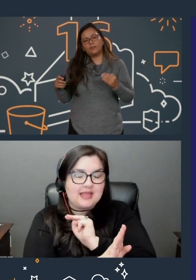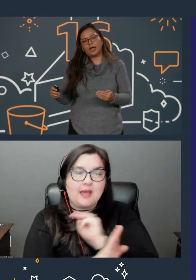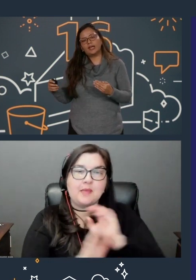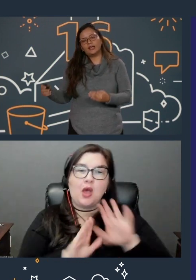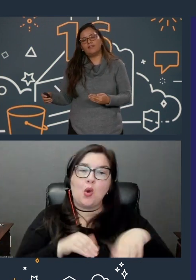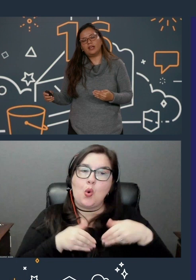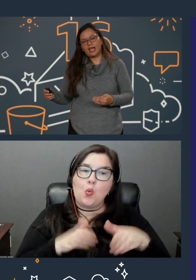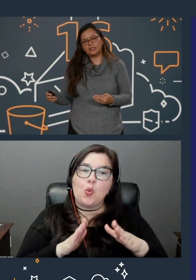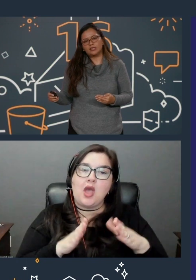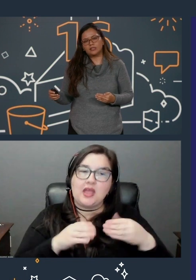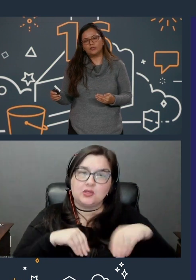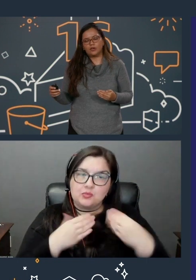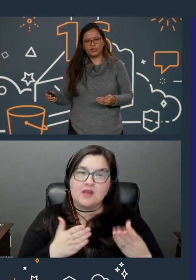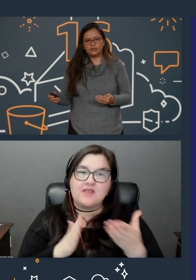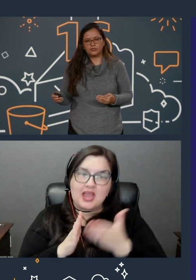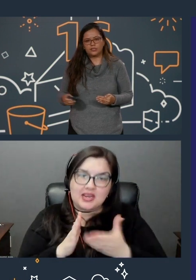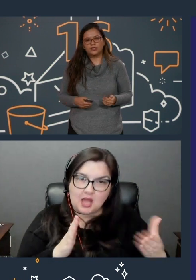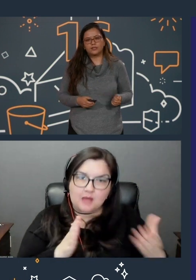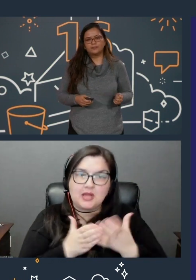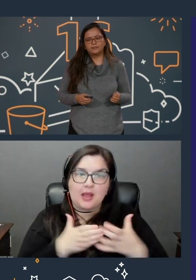or bucket-level access to your resources.